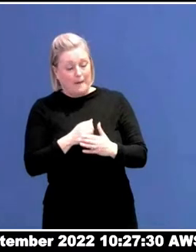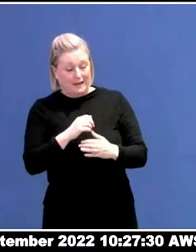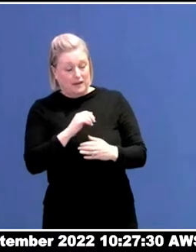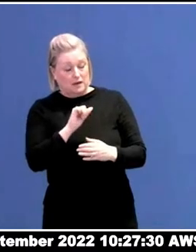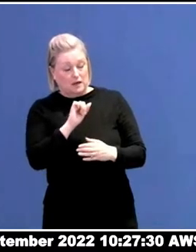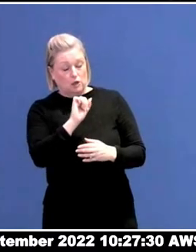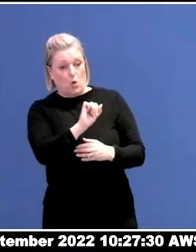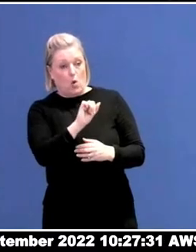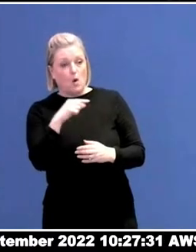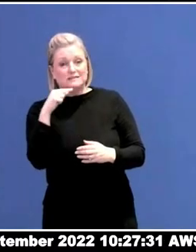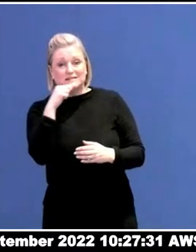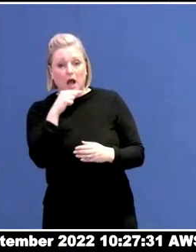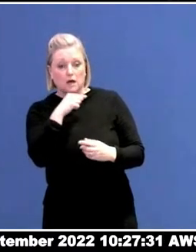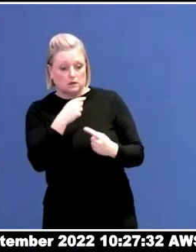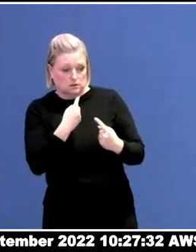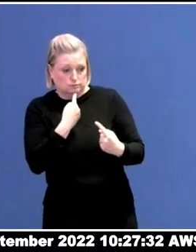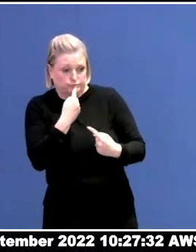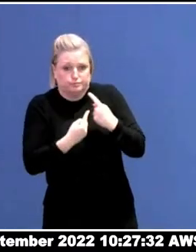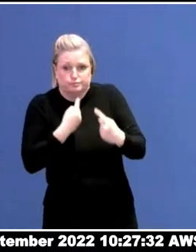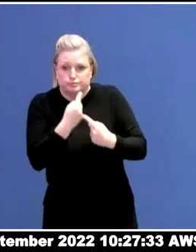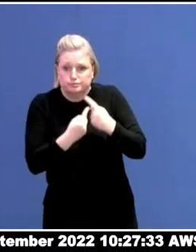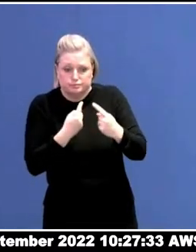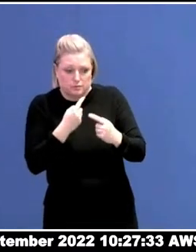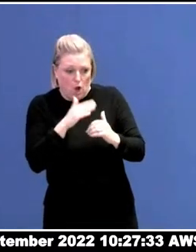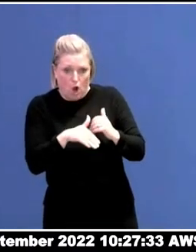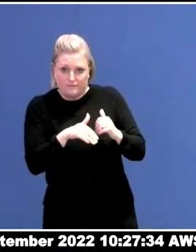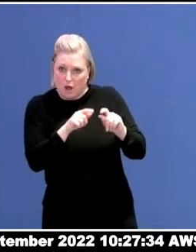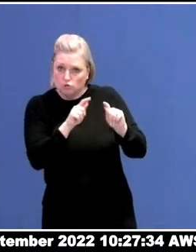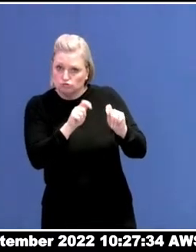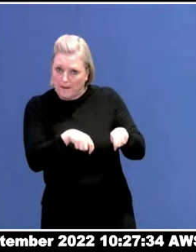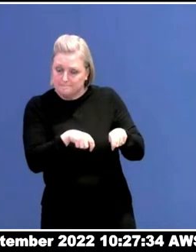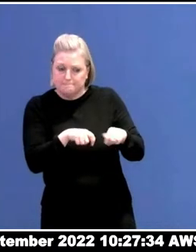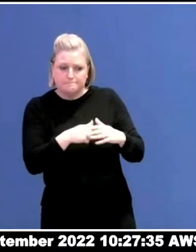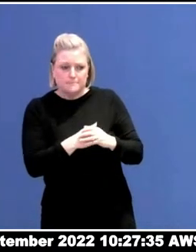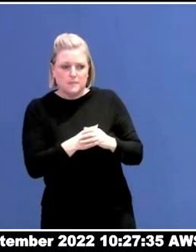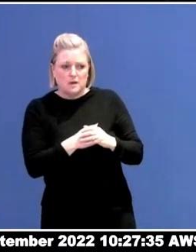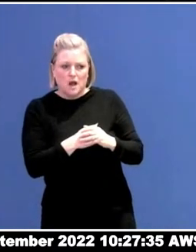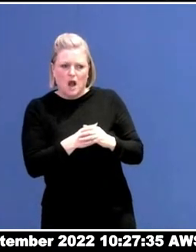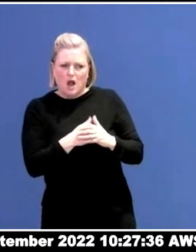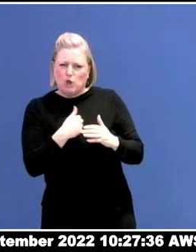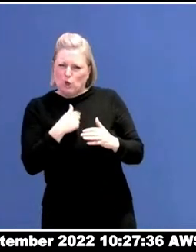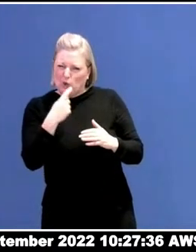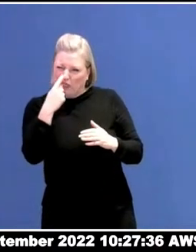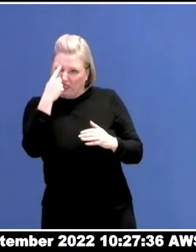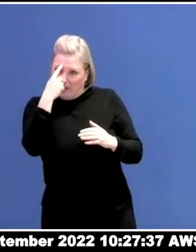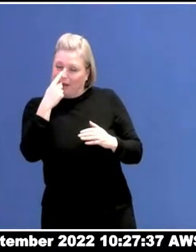you is what happened - Yes. MR GRIFFIN: - one would imagine that parents would want to spend as much time